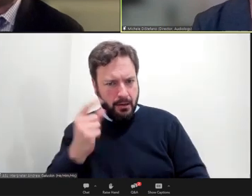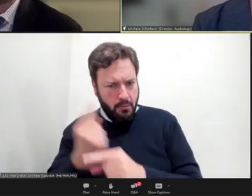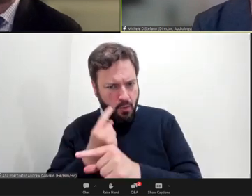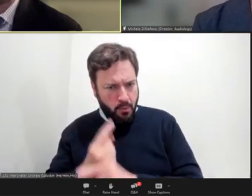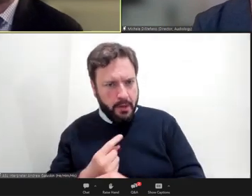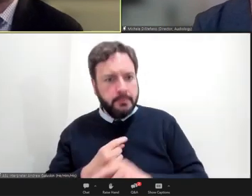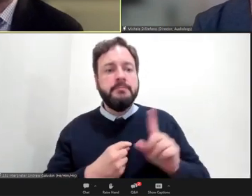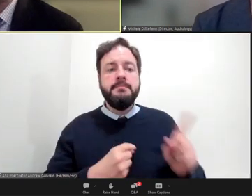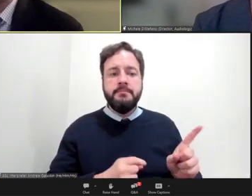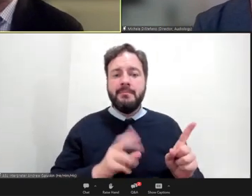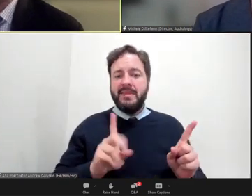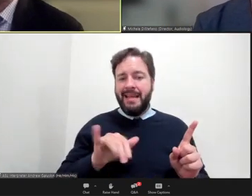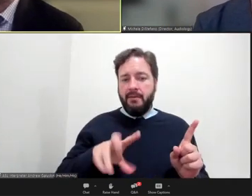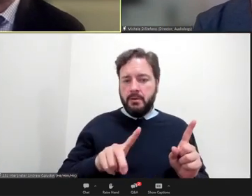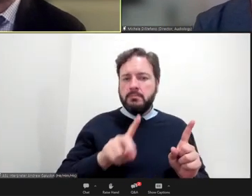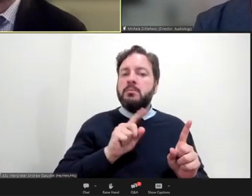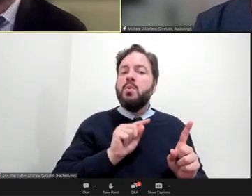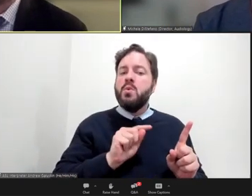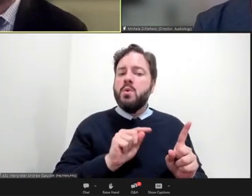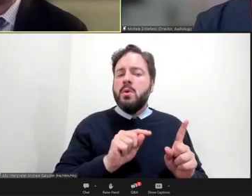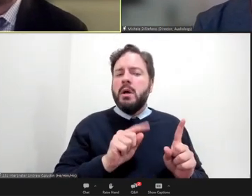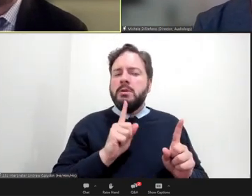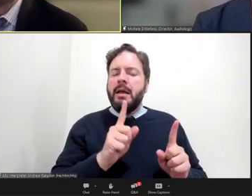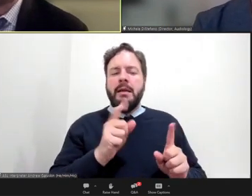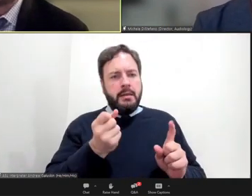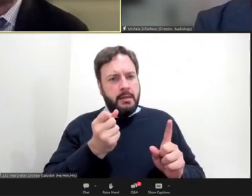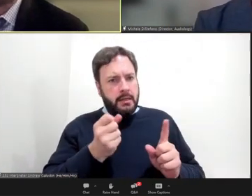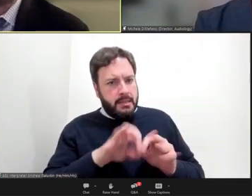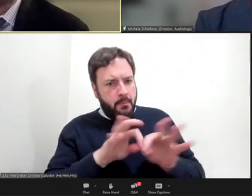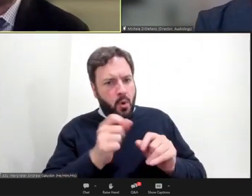That's a great question. So it's important to understand a few things about that. One is: